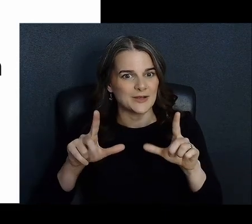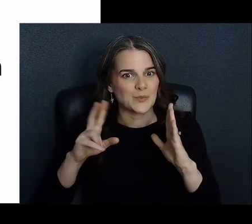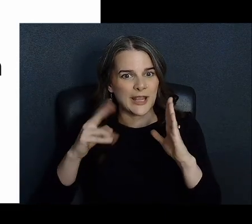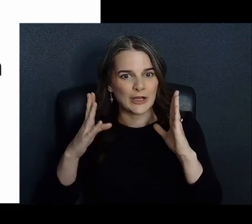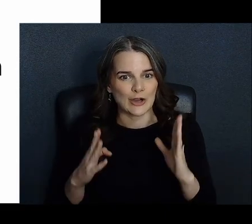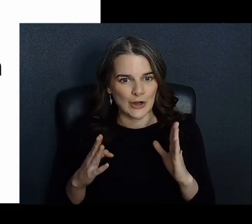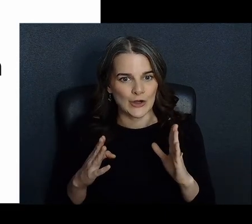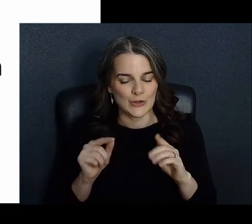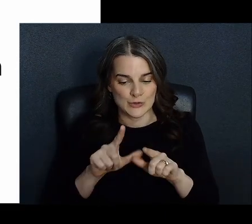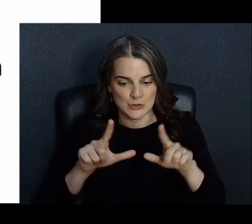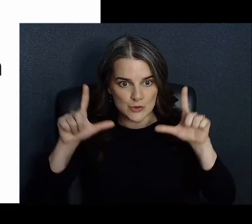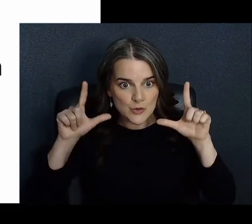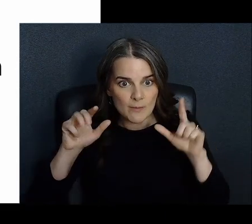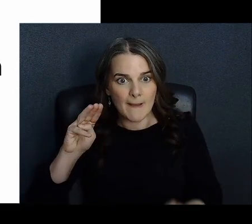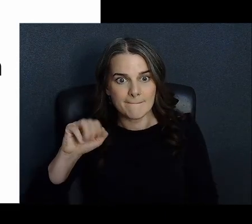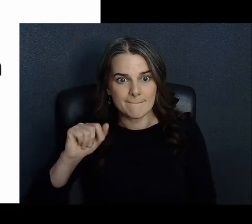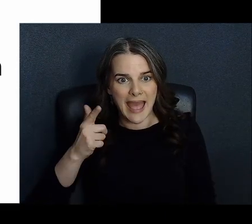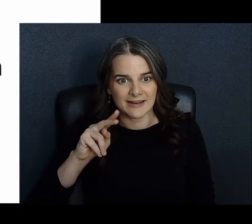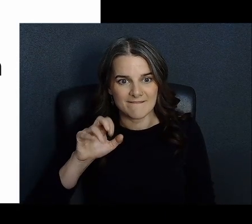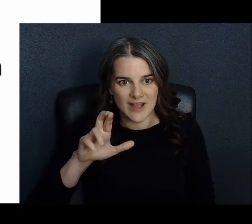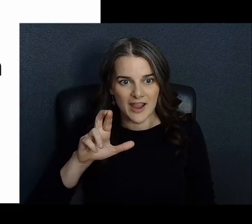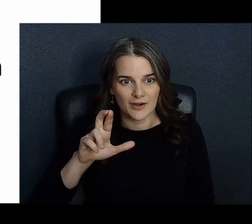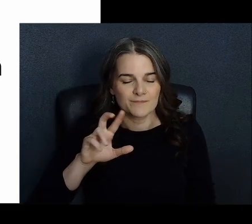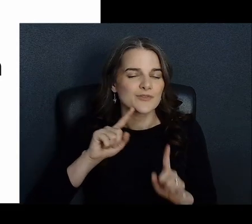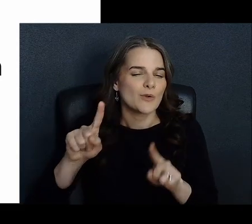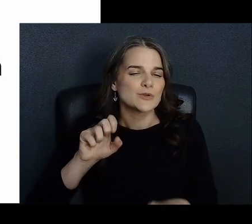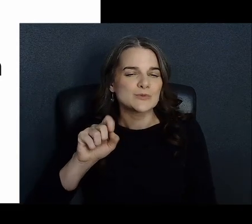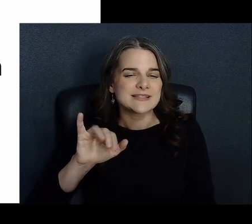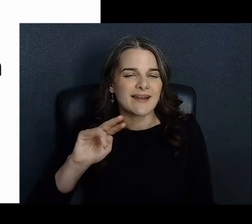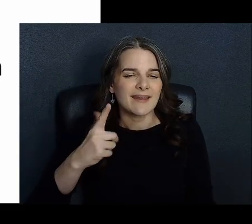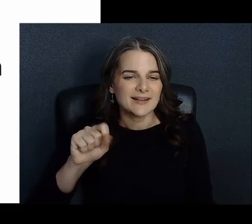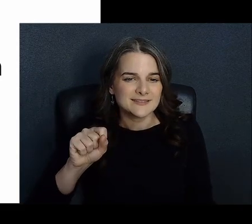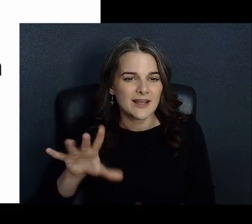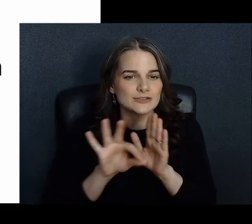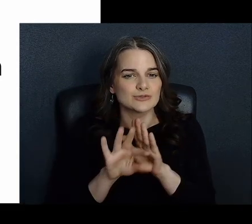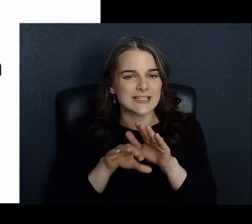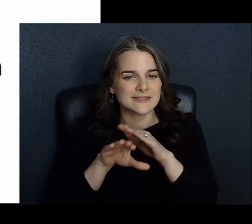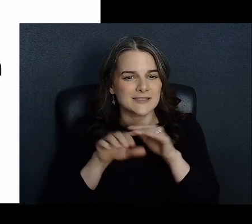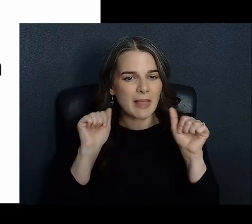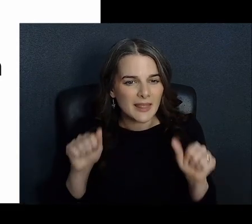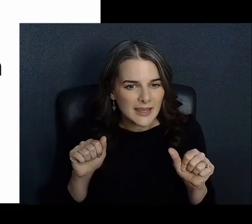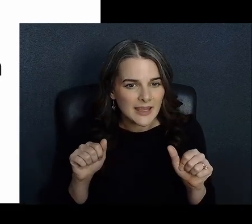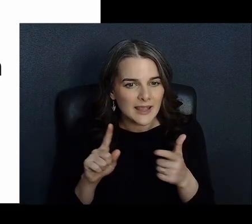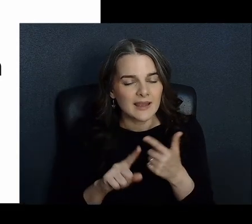You go to the Settings icon and then you choose Accessibility, and then you choose Vision.